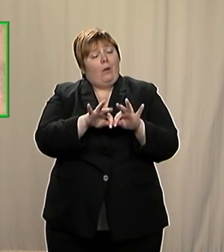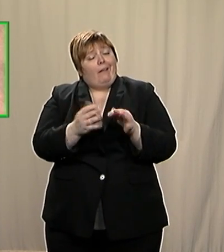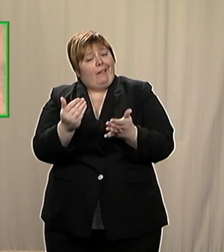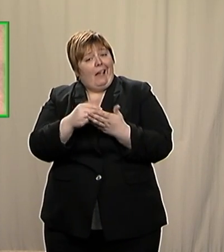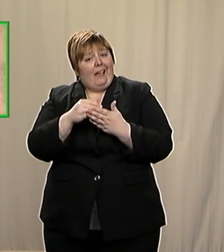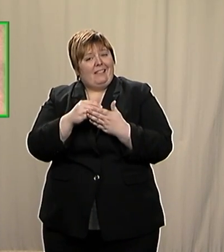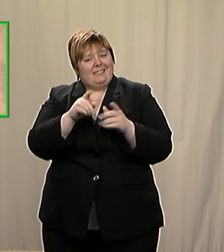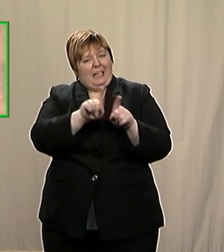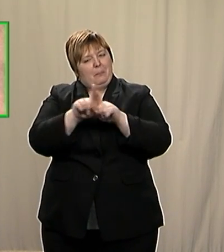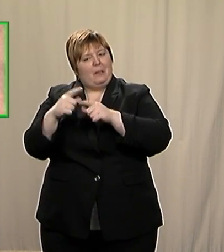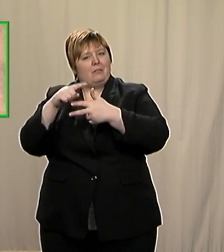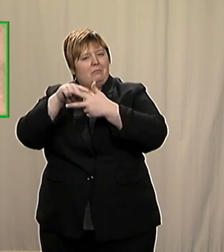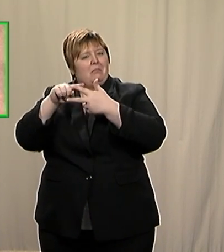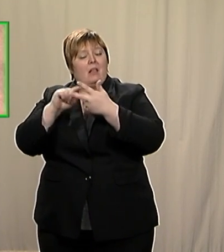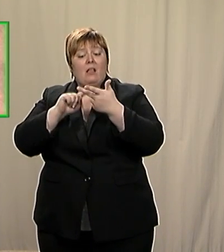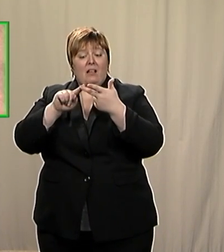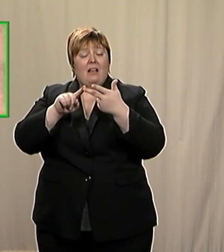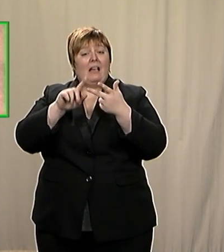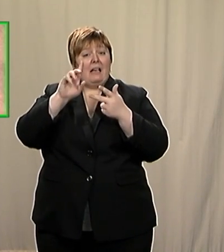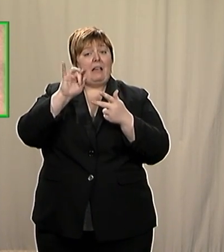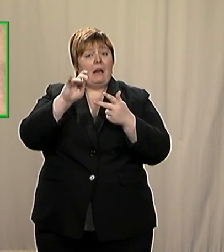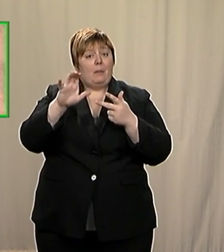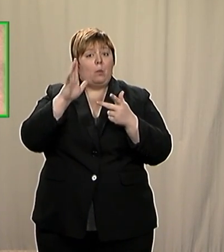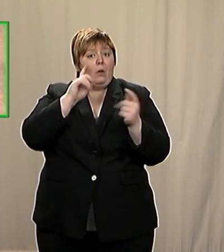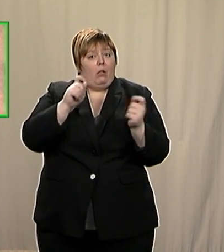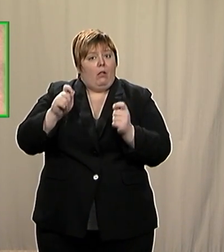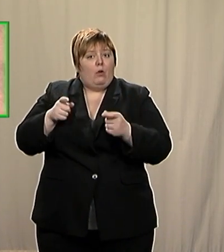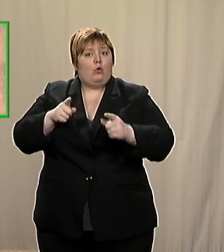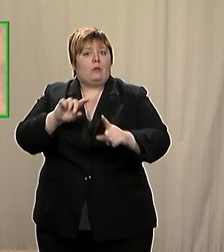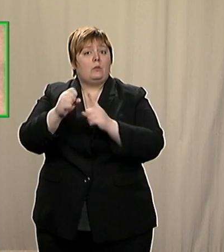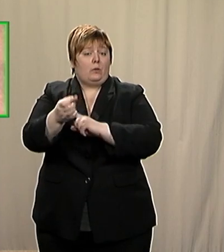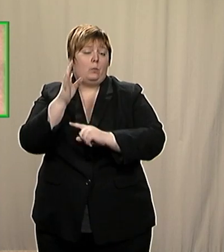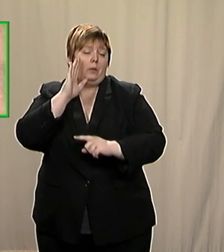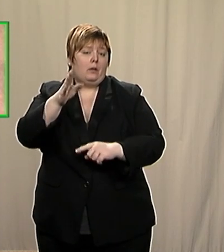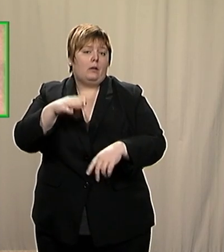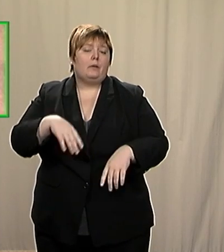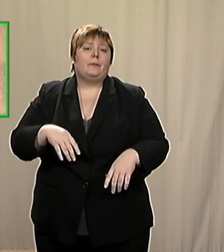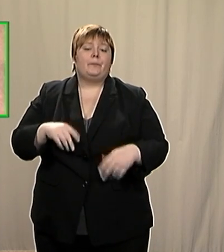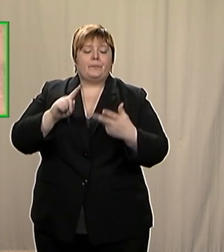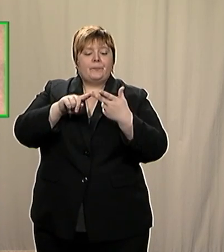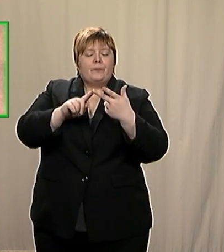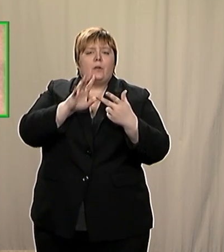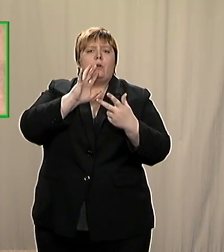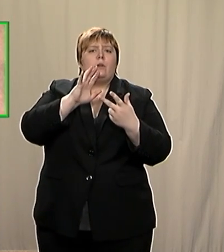that this is dynamic and variable during a situation. This axis also talks about situations